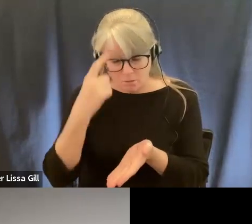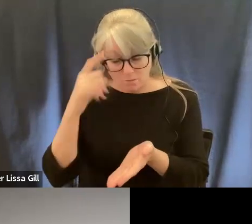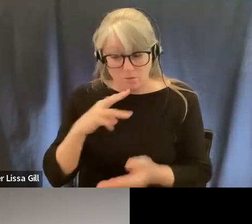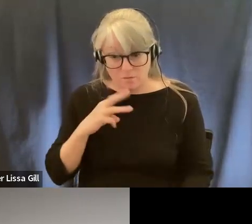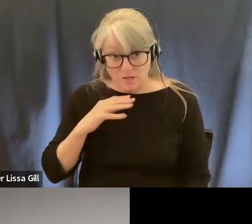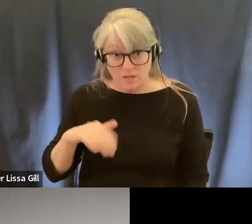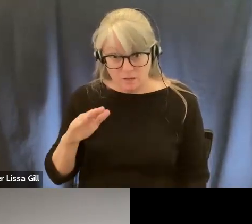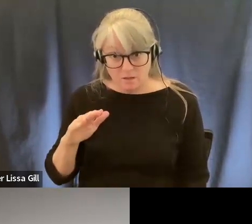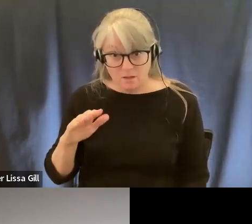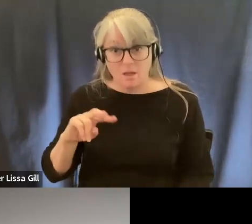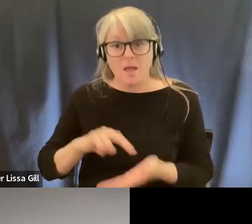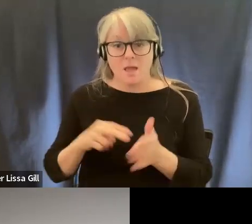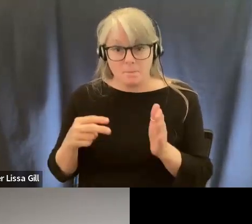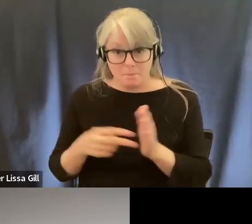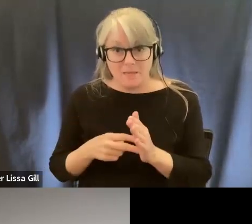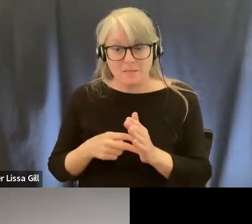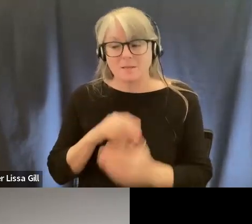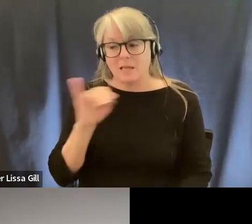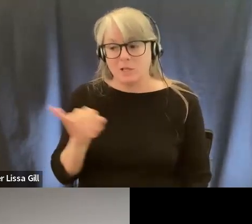Insurance, especially living with a disability in, increased, living expenses.